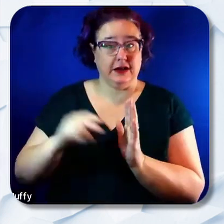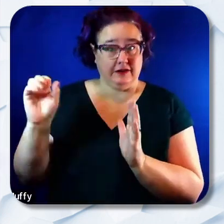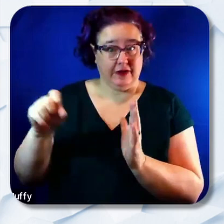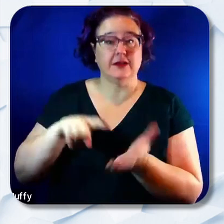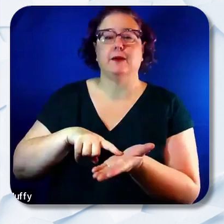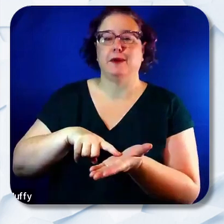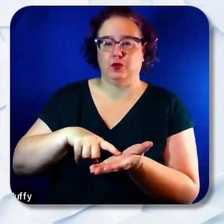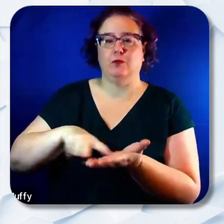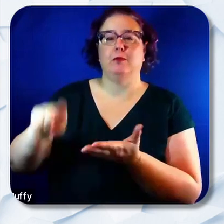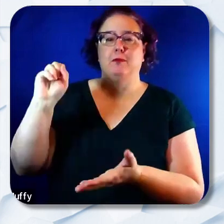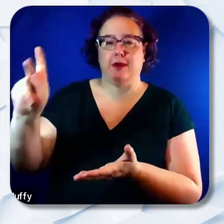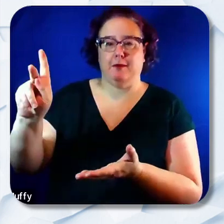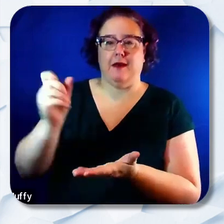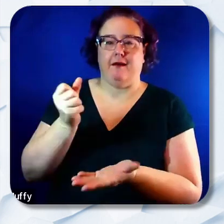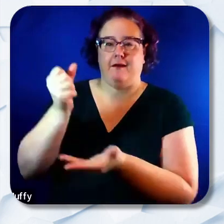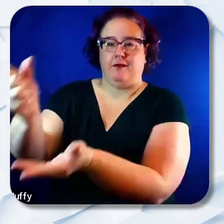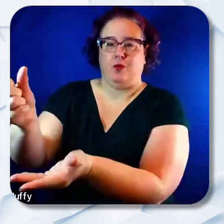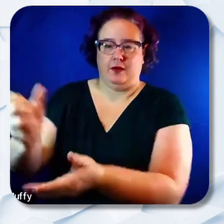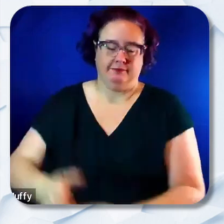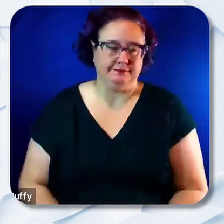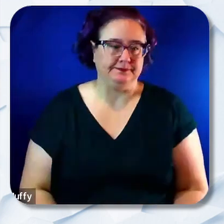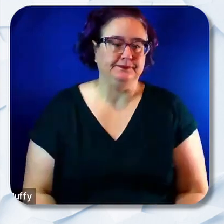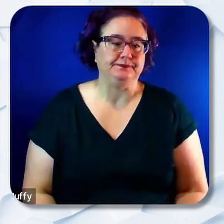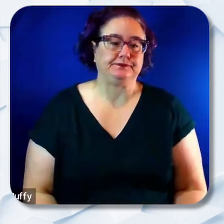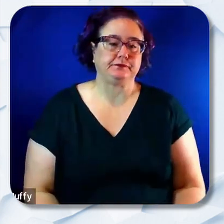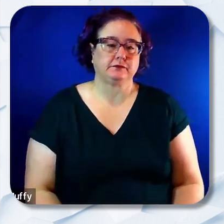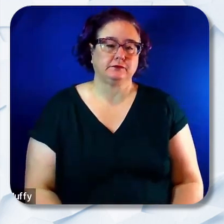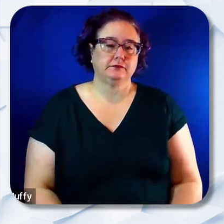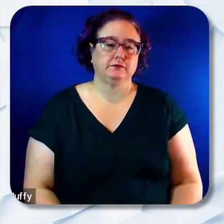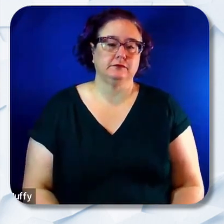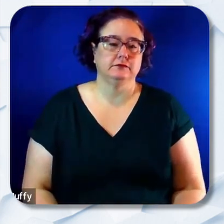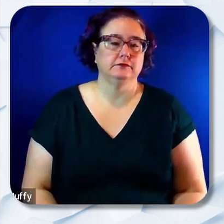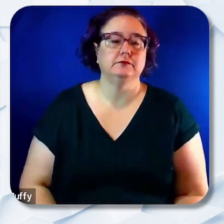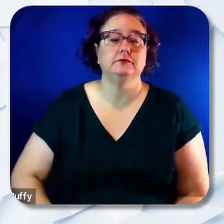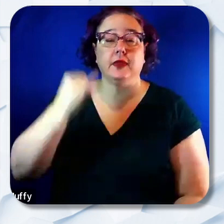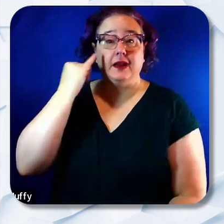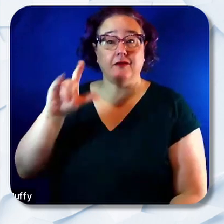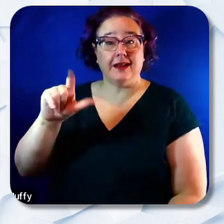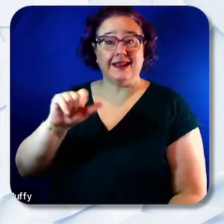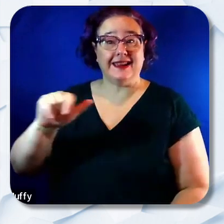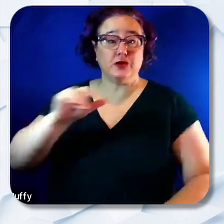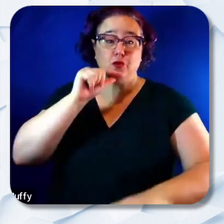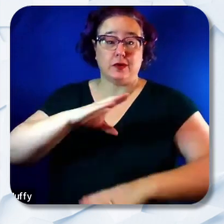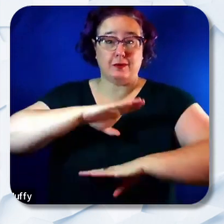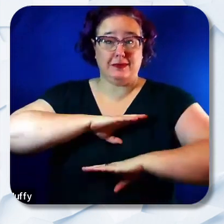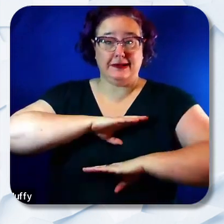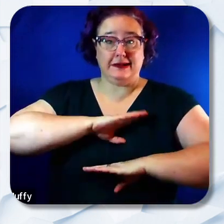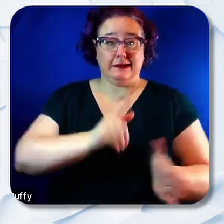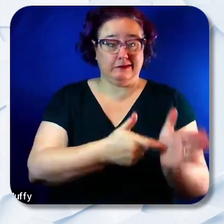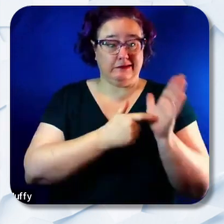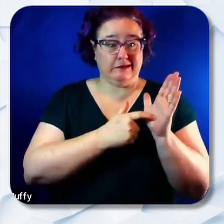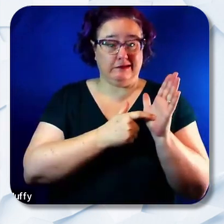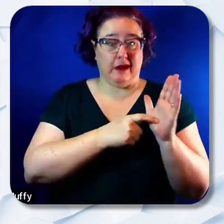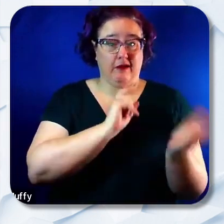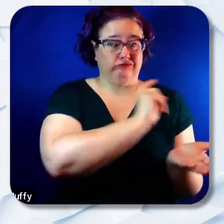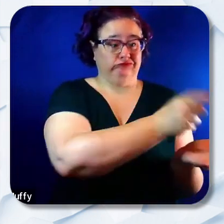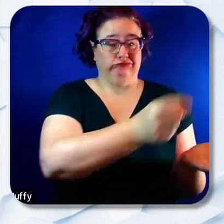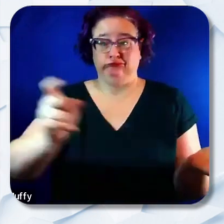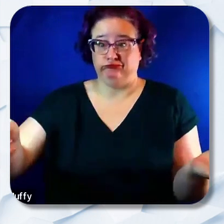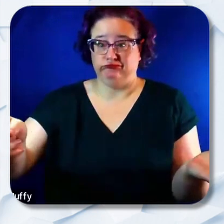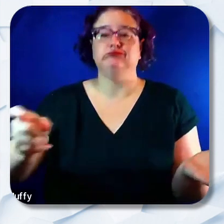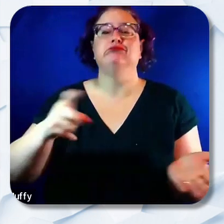All funds must be returned to the CDE if LEA's do not meet the conditions of apportionment.